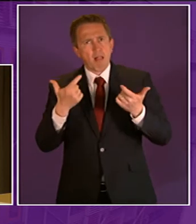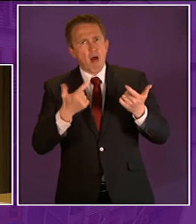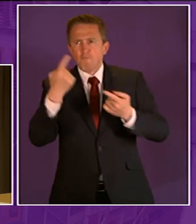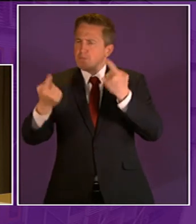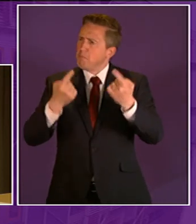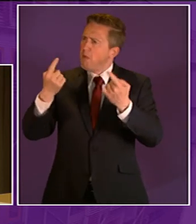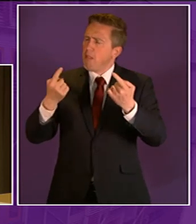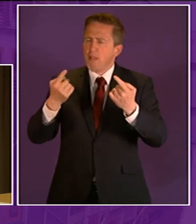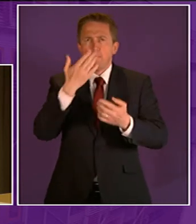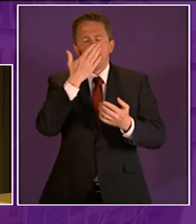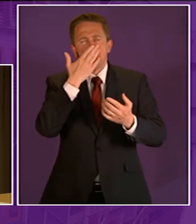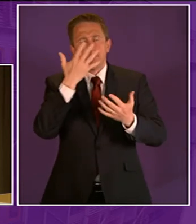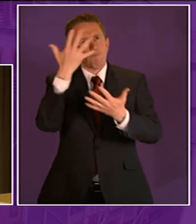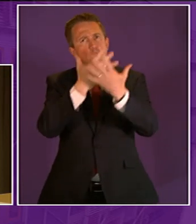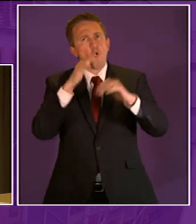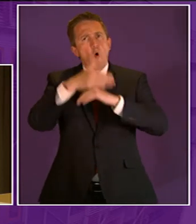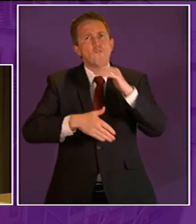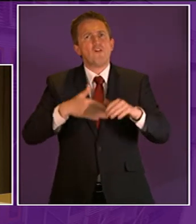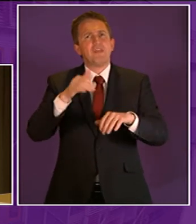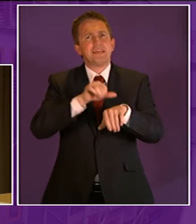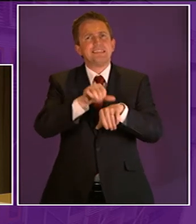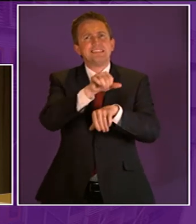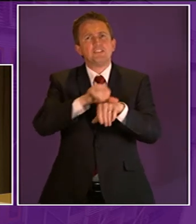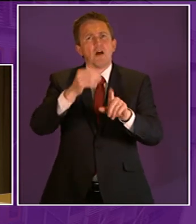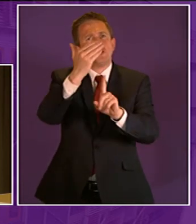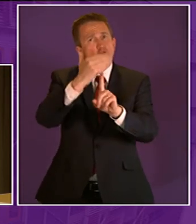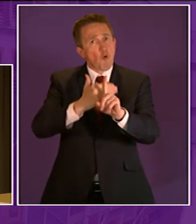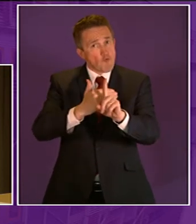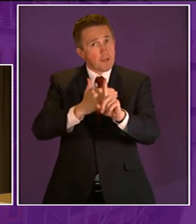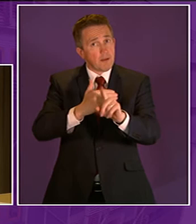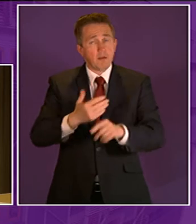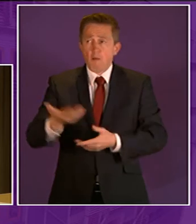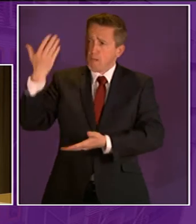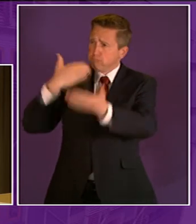story—that, after all, was the initial reaction of Jesus’ disciples.